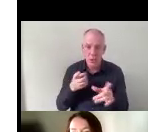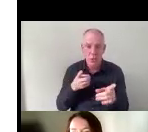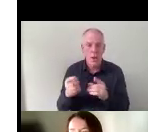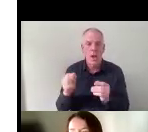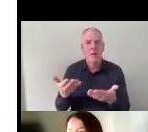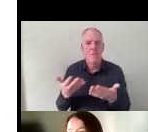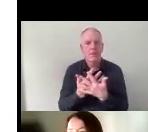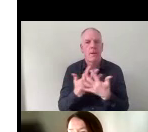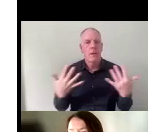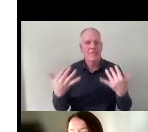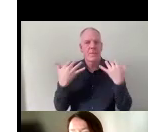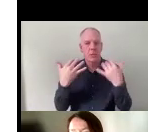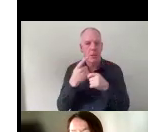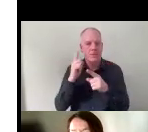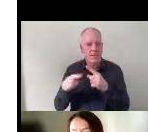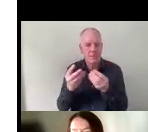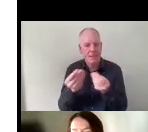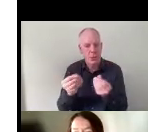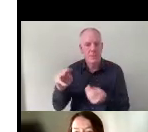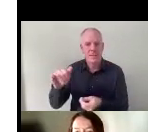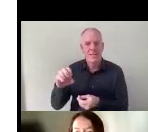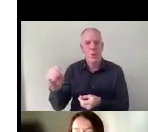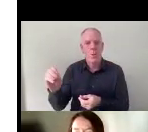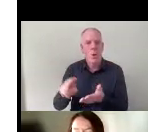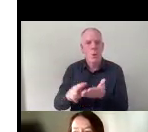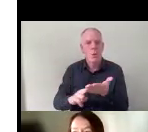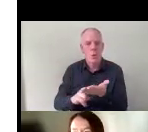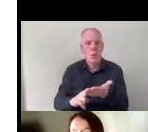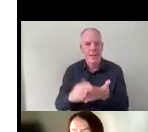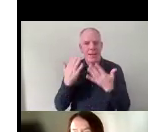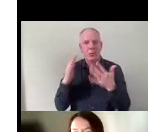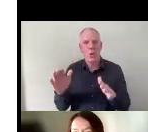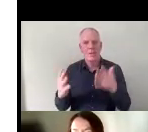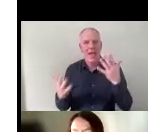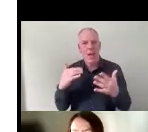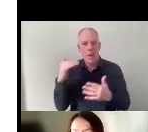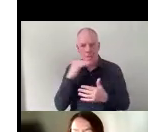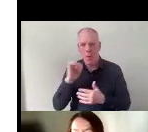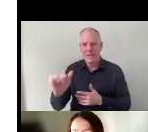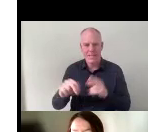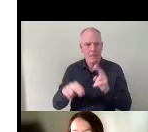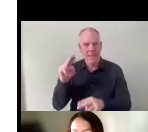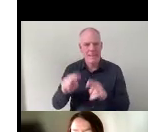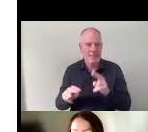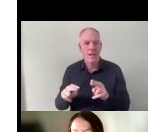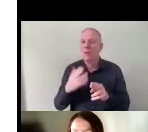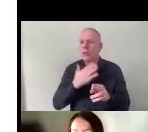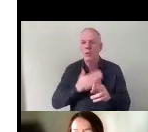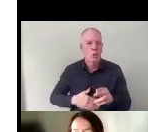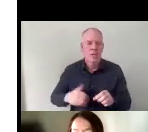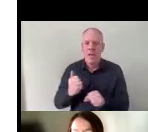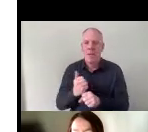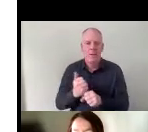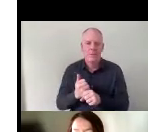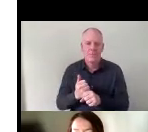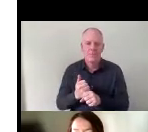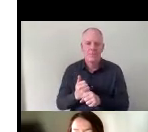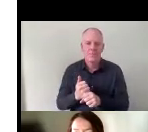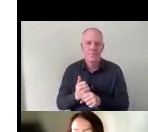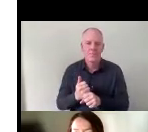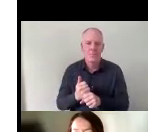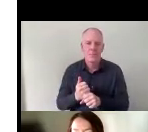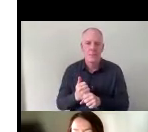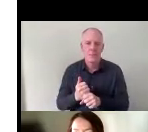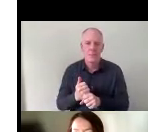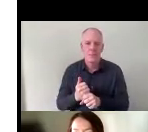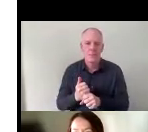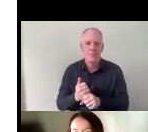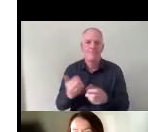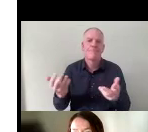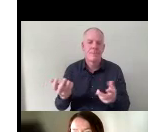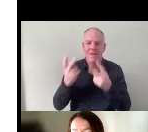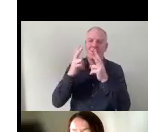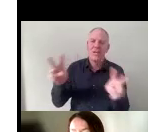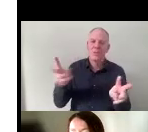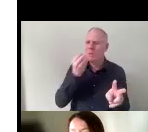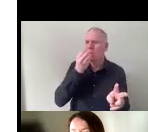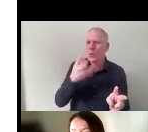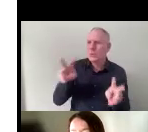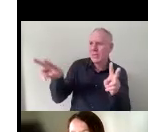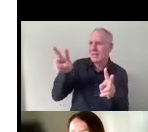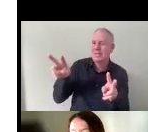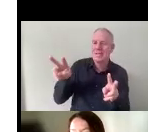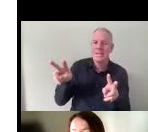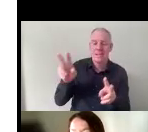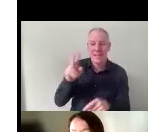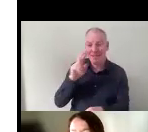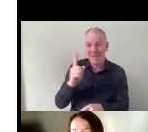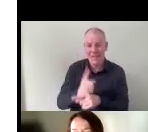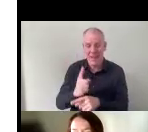the materials that Mazzolino used and highlighted how important this painting is, aside from, of course, the, let's say visual we can get just looking at it. Mazzolino